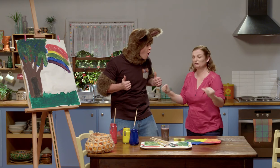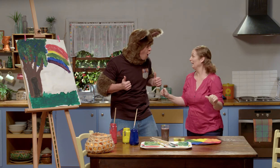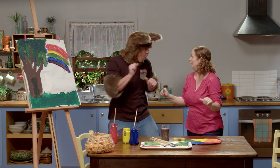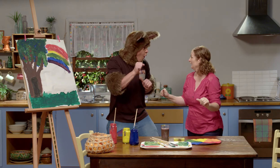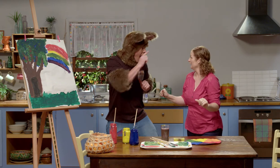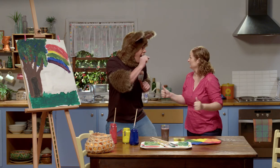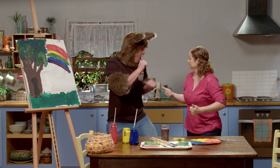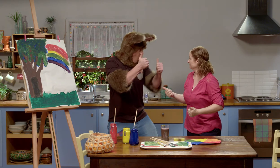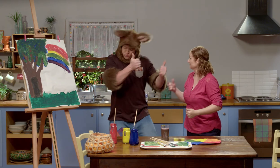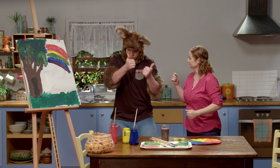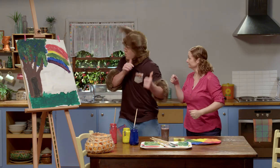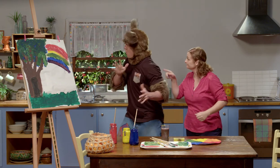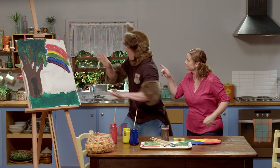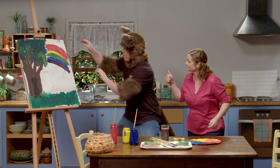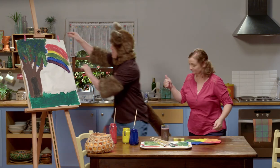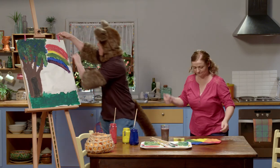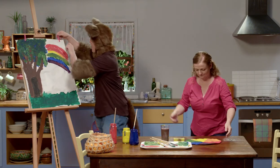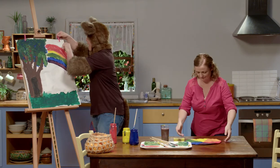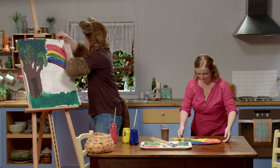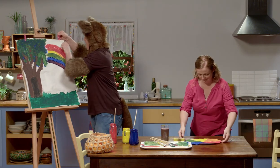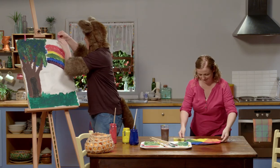on the clothesline to dry. Let's go.